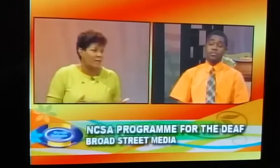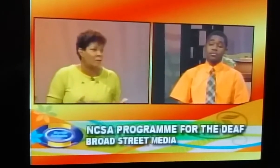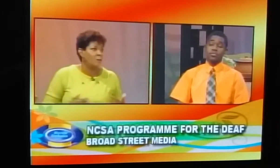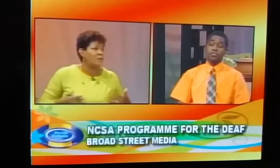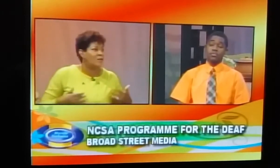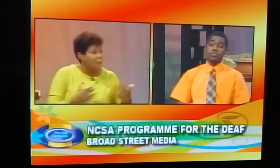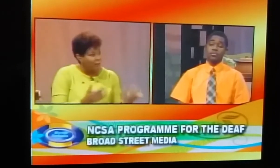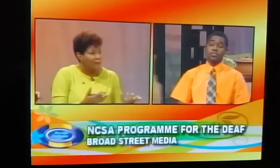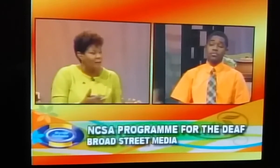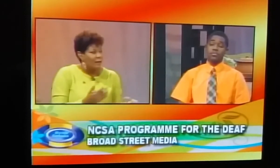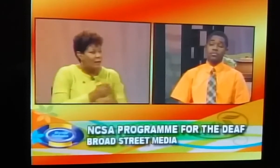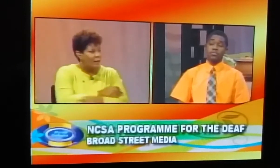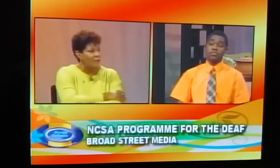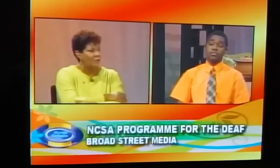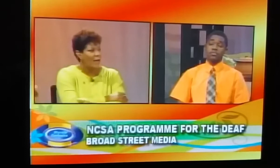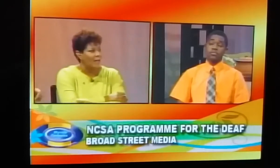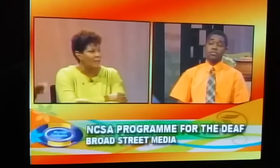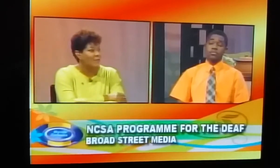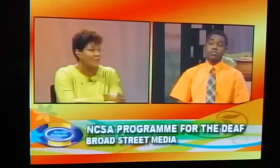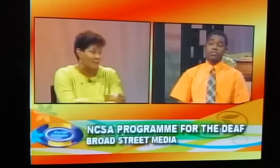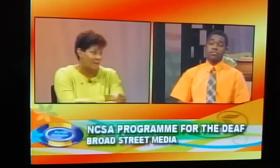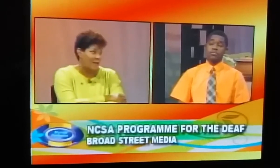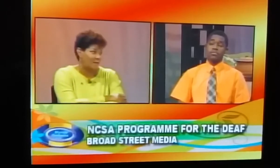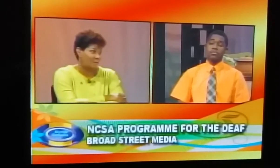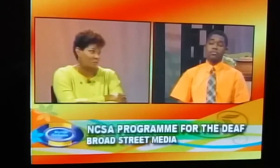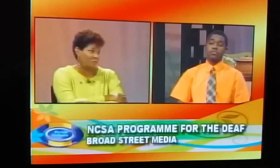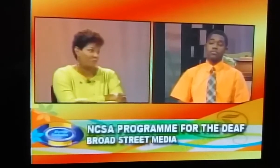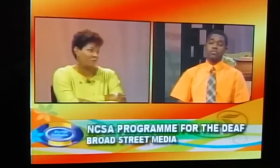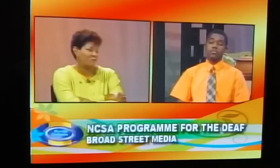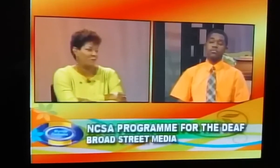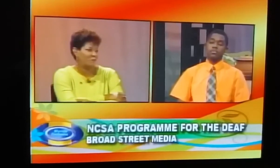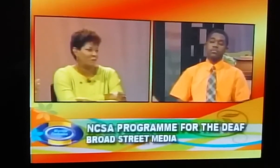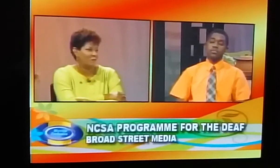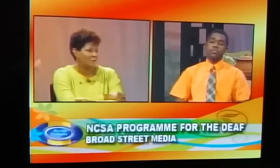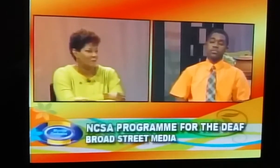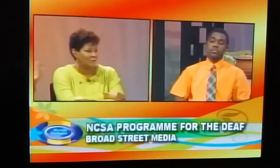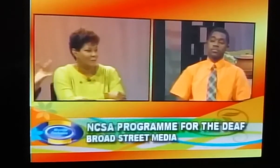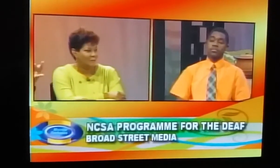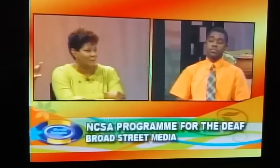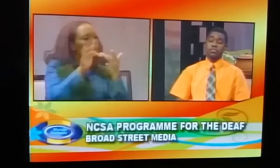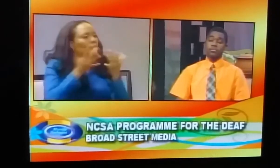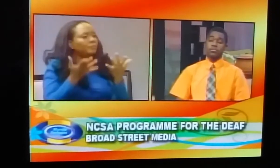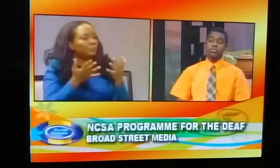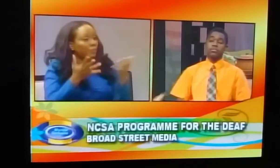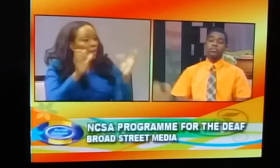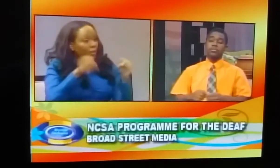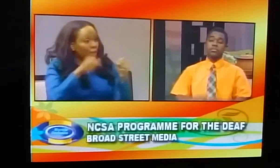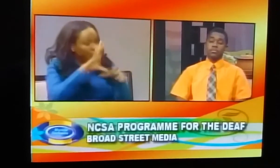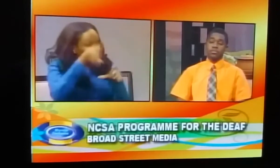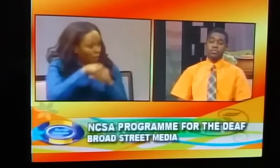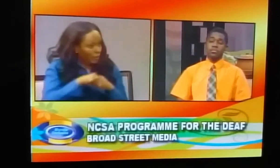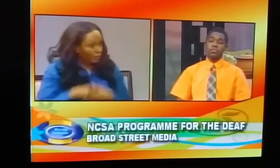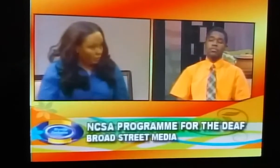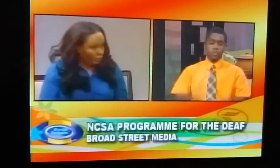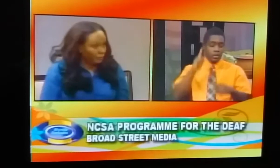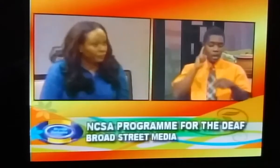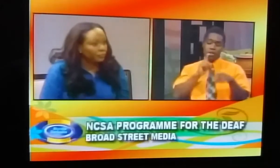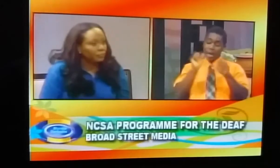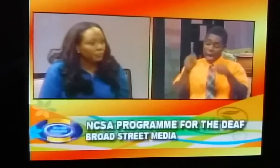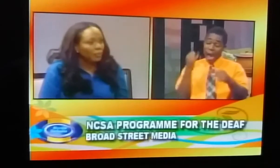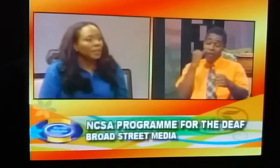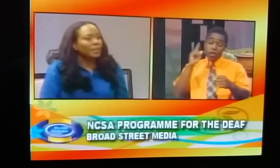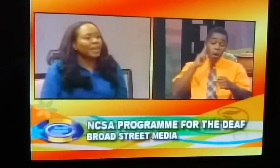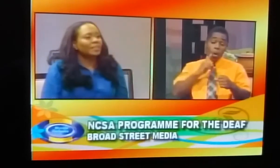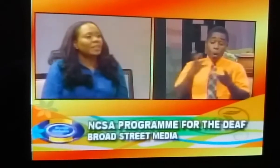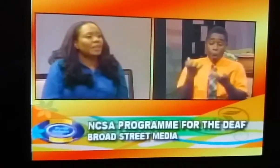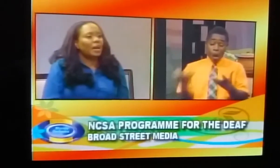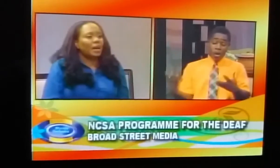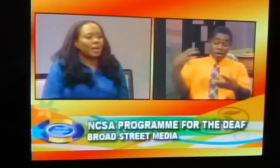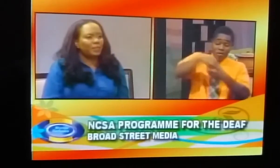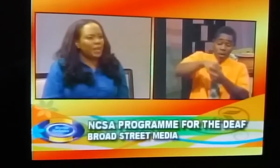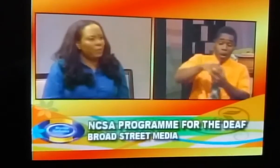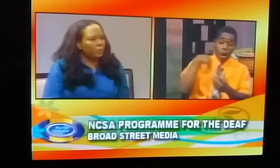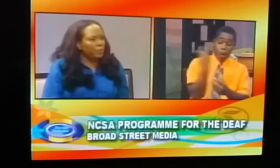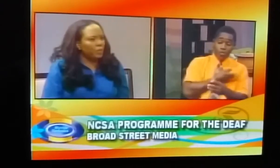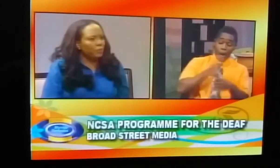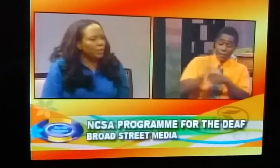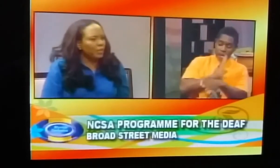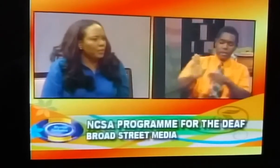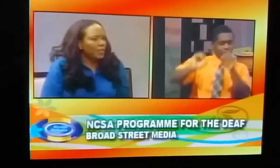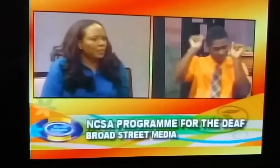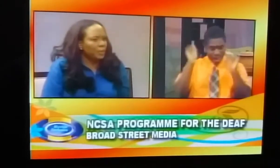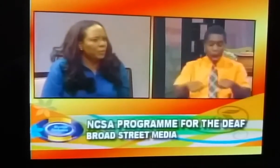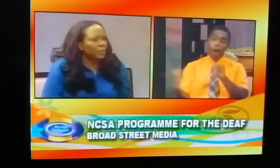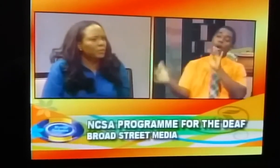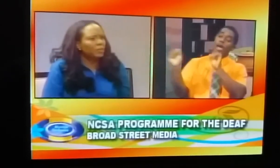deaf community coming in to add their skillset yes there's more than definitely want to be able